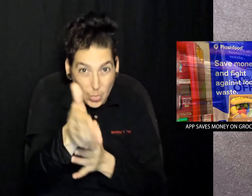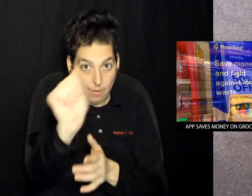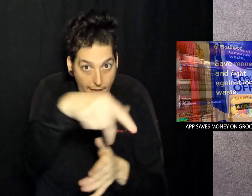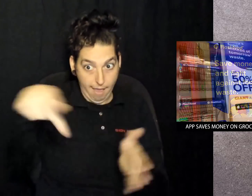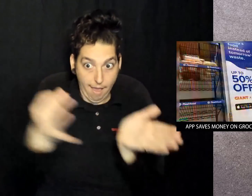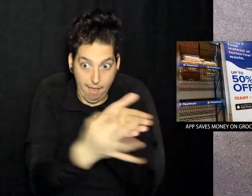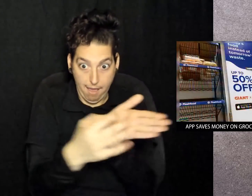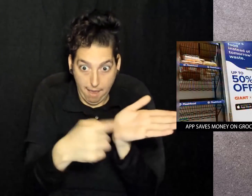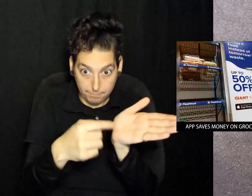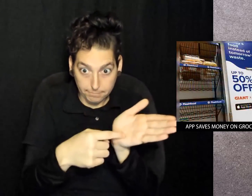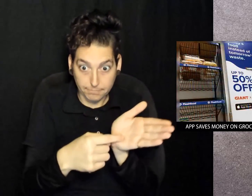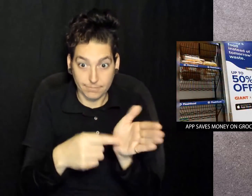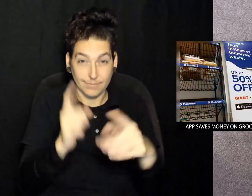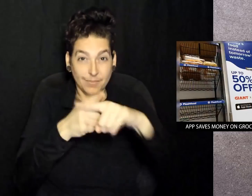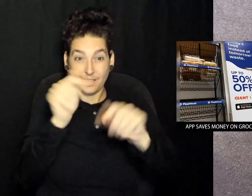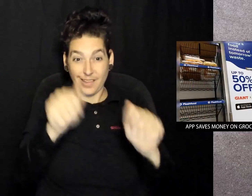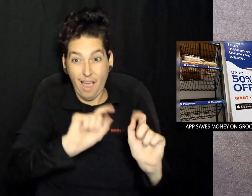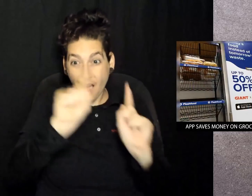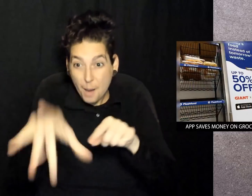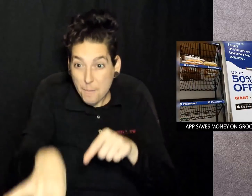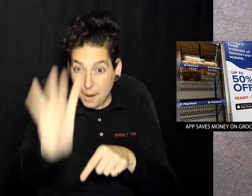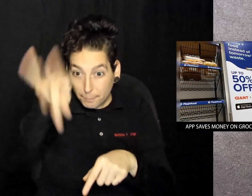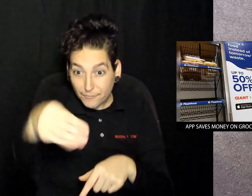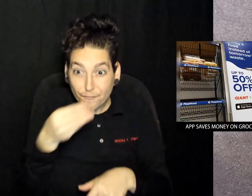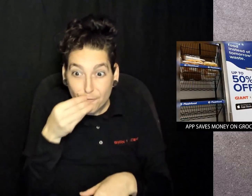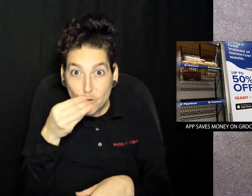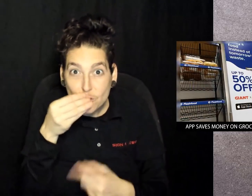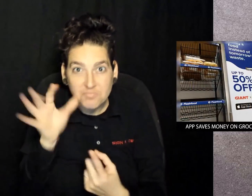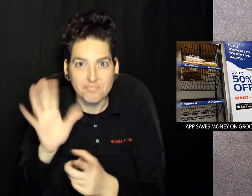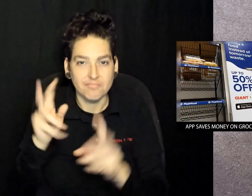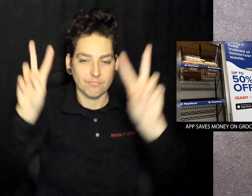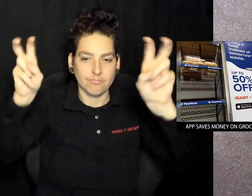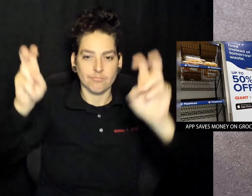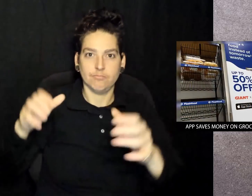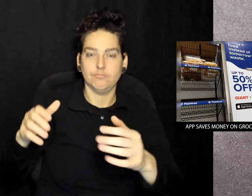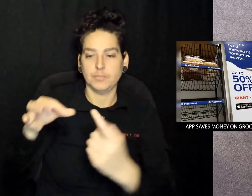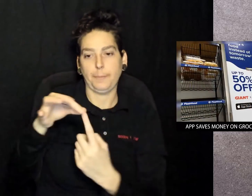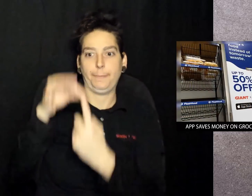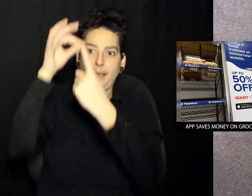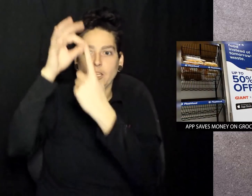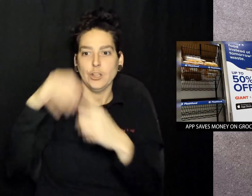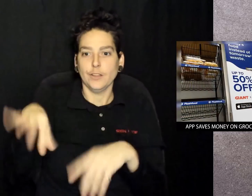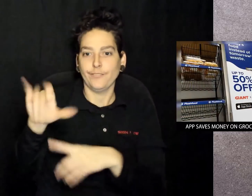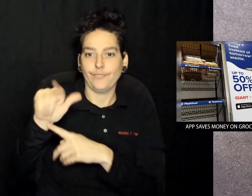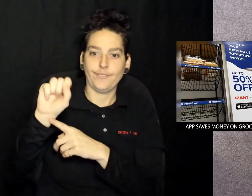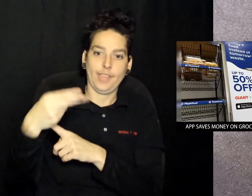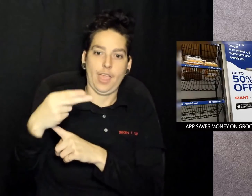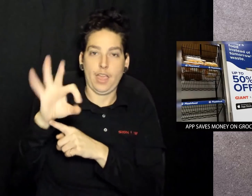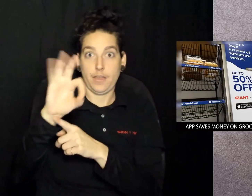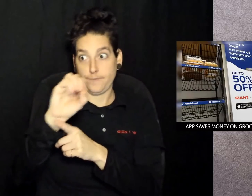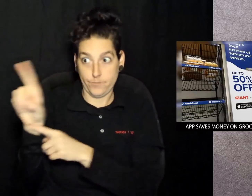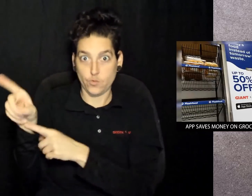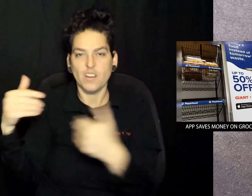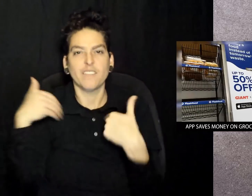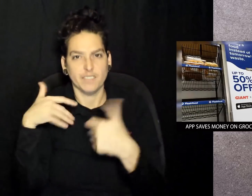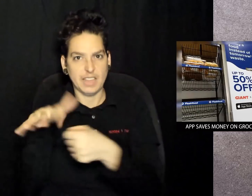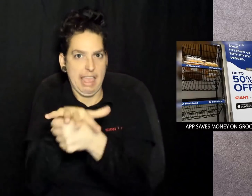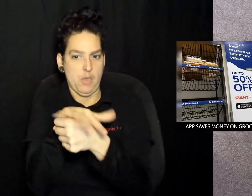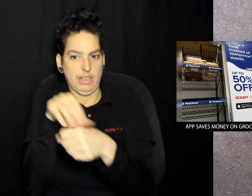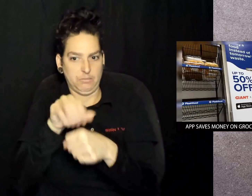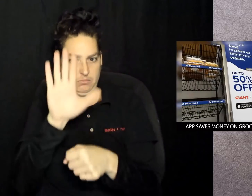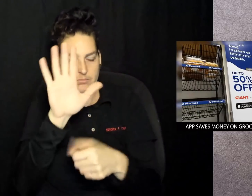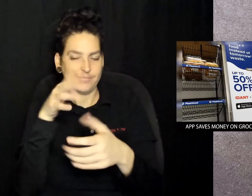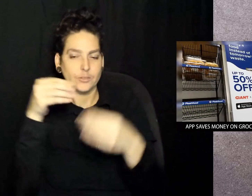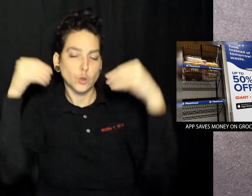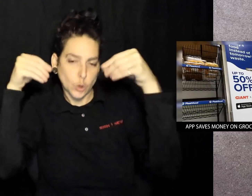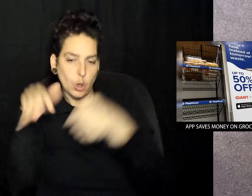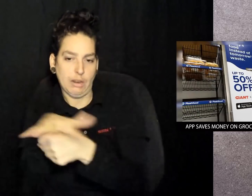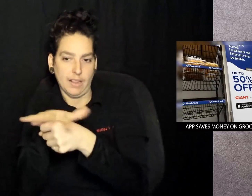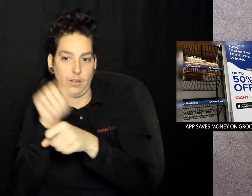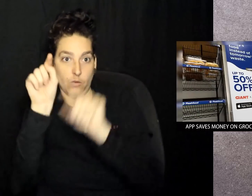you pay through the app and then pick up the food items at a special flash food area in the store